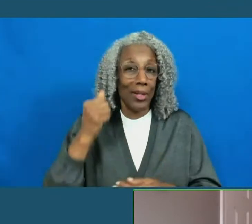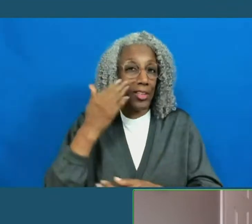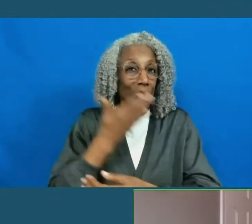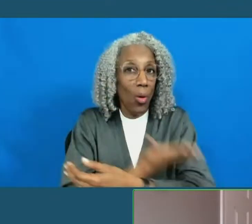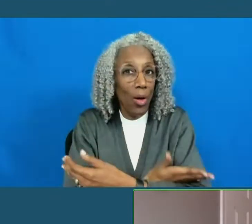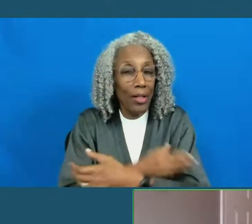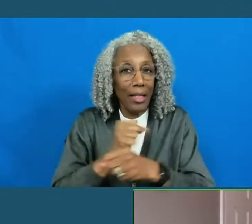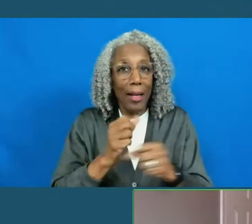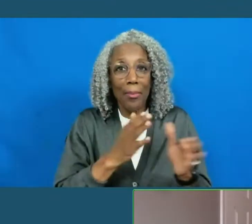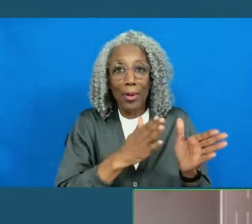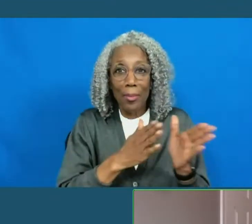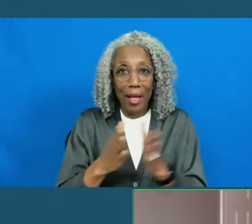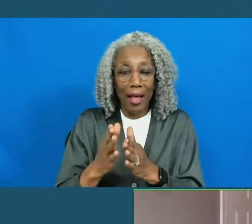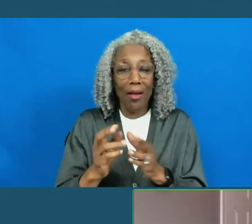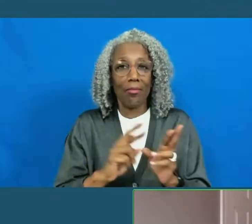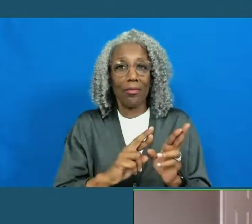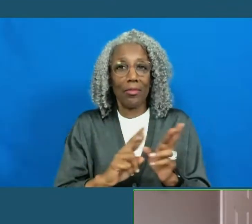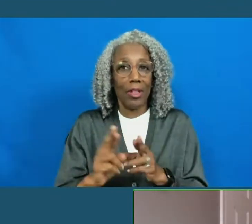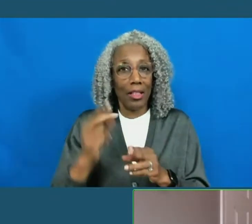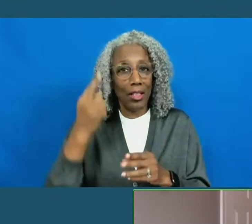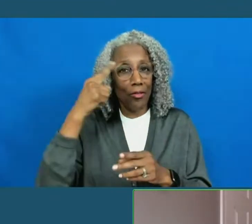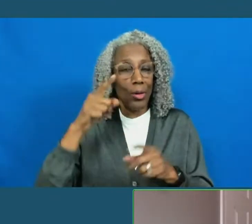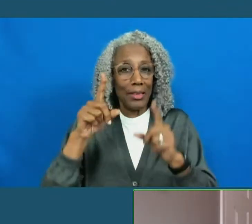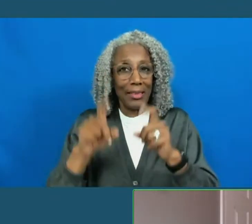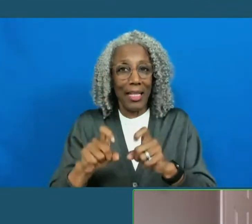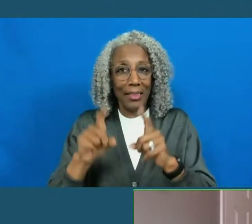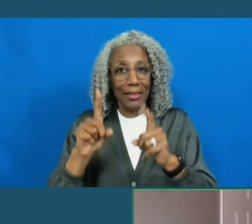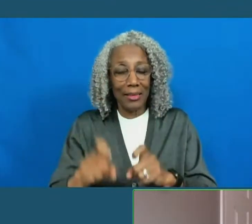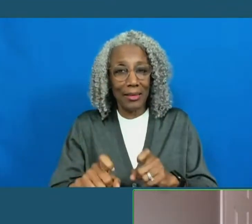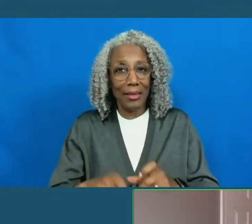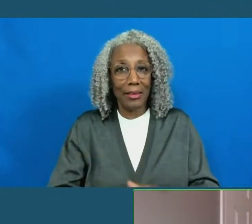math books so that my daughter